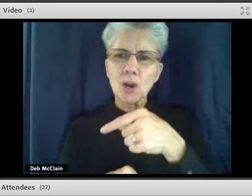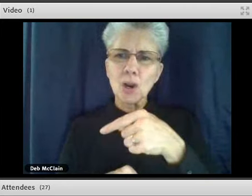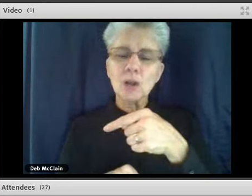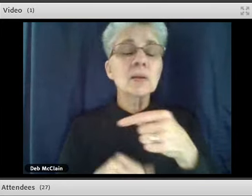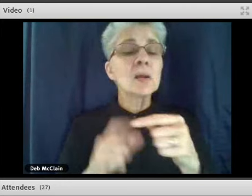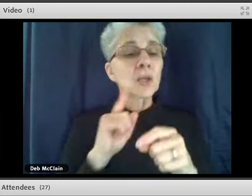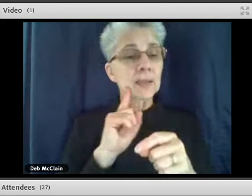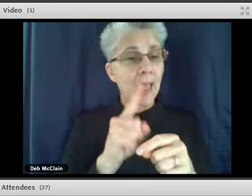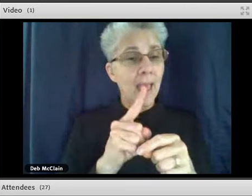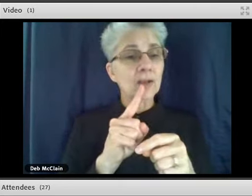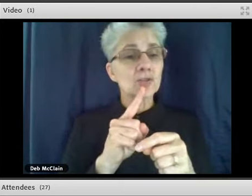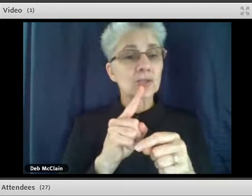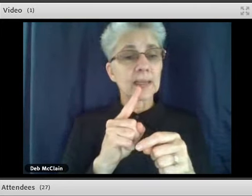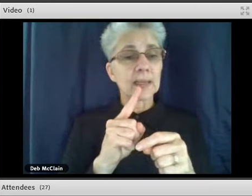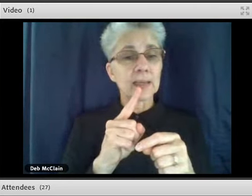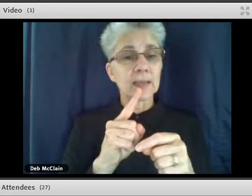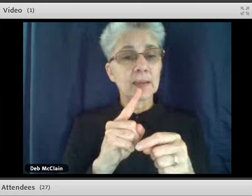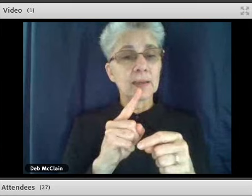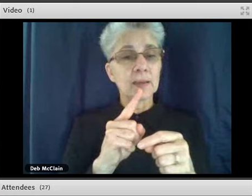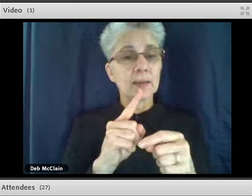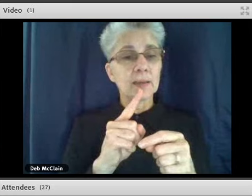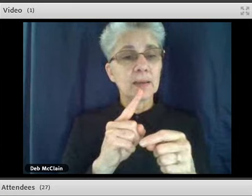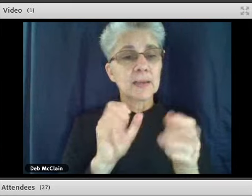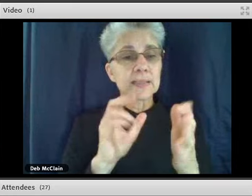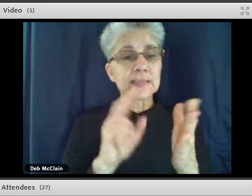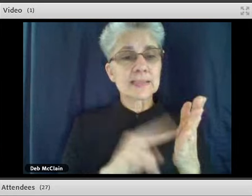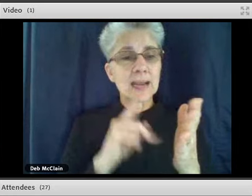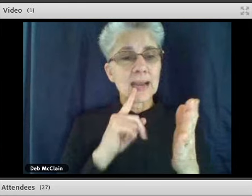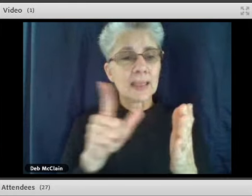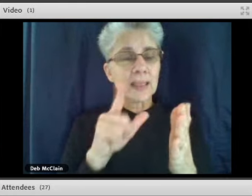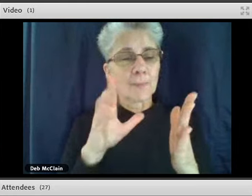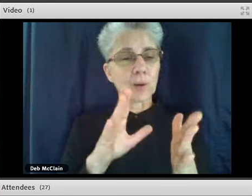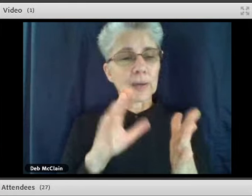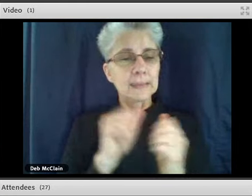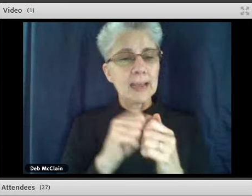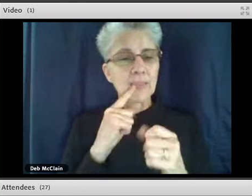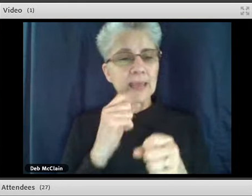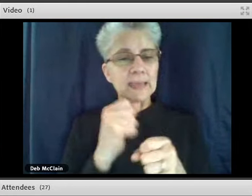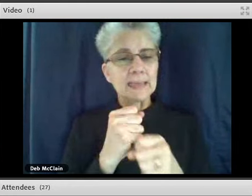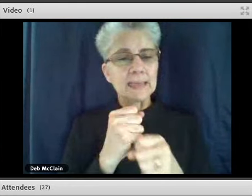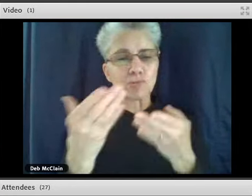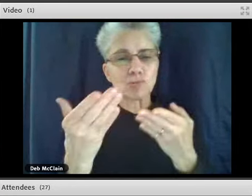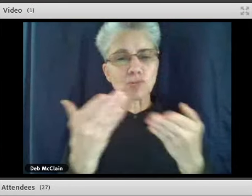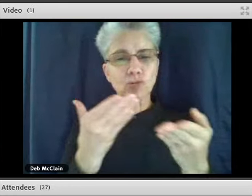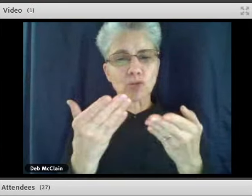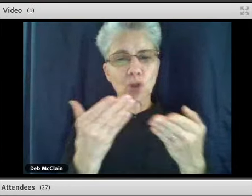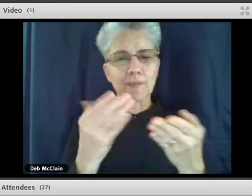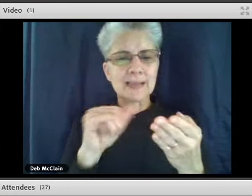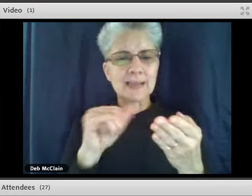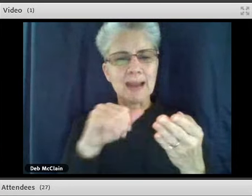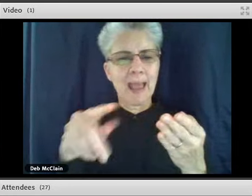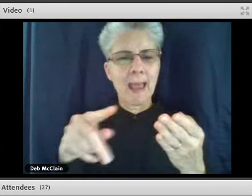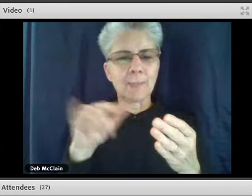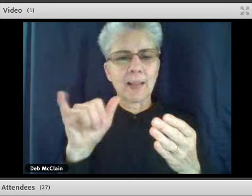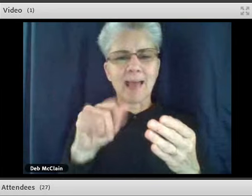I encourage you to to look into that for your patrons. They can -- You can actually sign for them on their application, as a librarian,